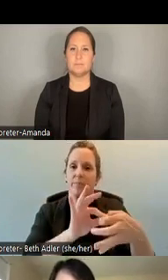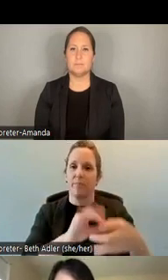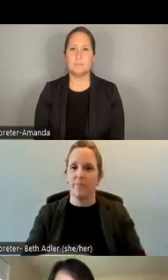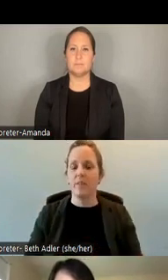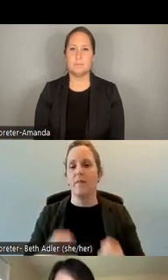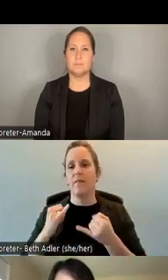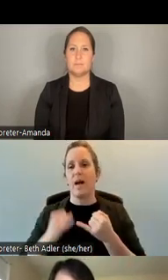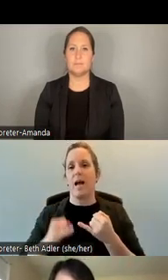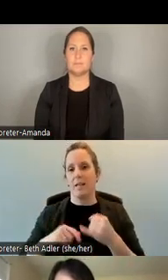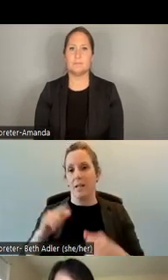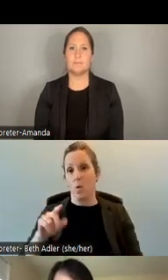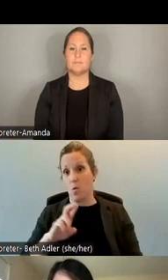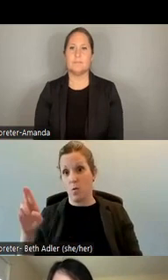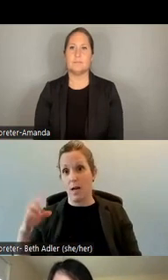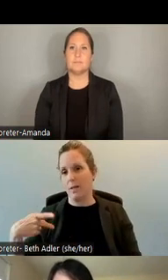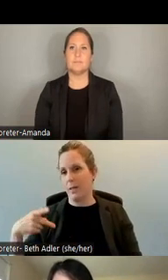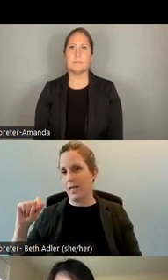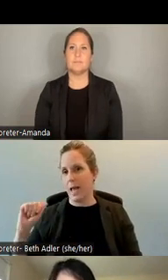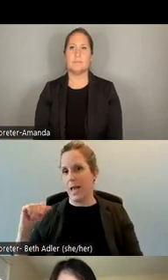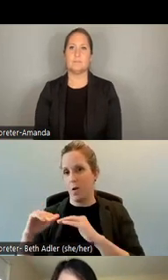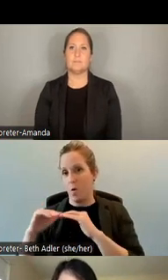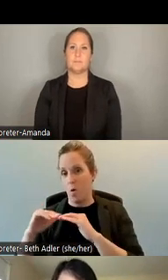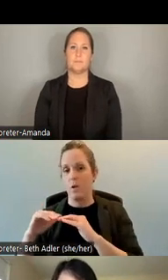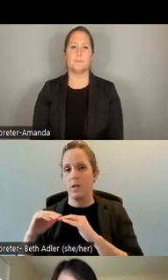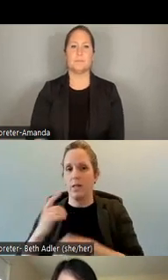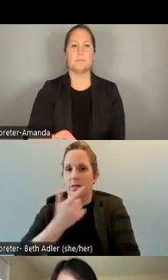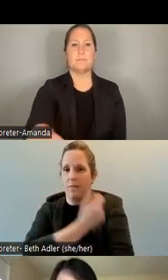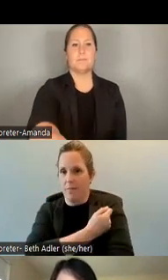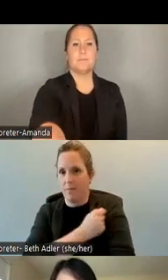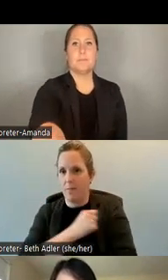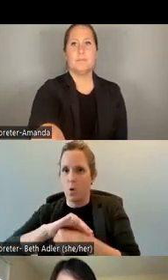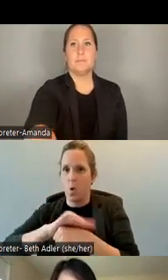lower right hand corner my PA colleague giving a covid vaccine on the street and I think this